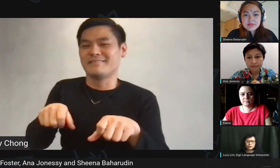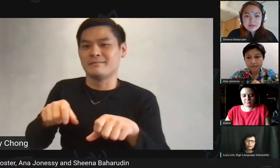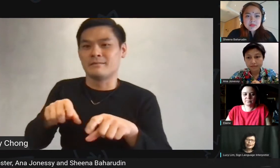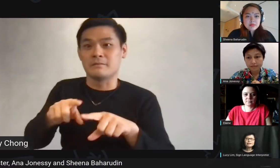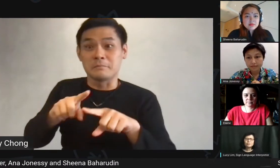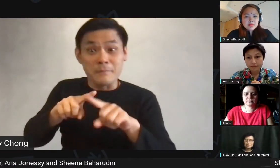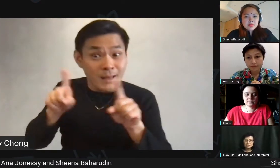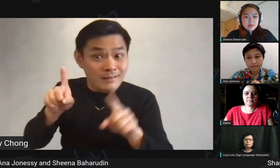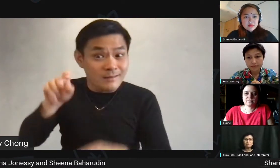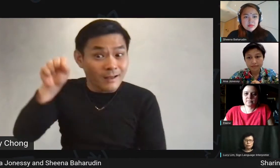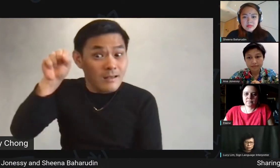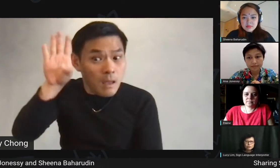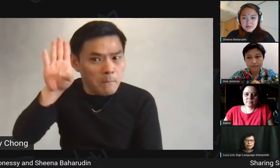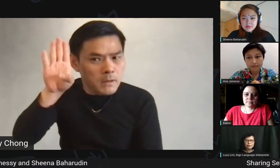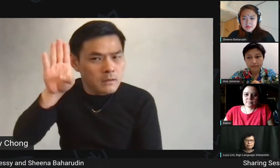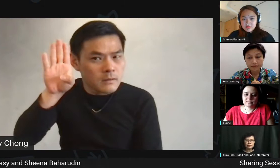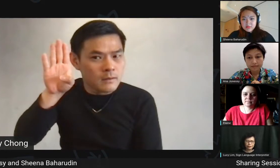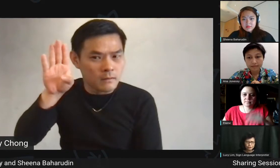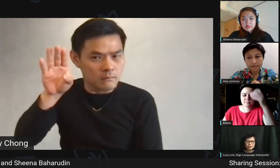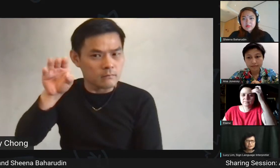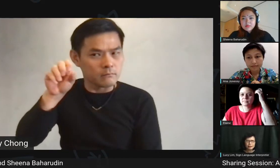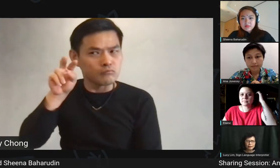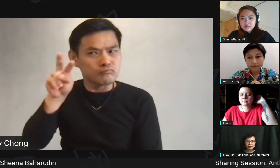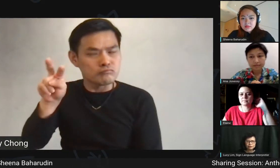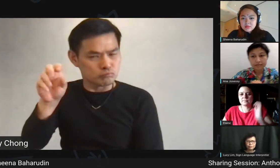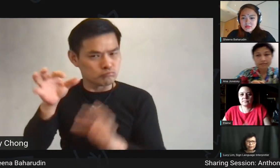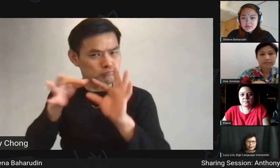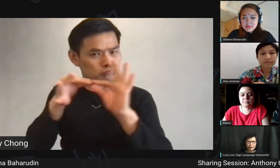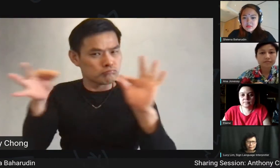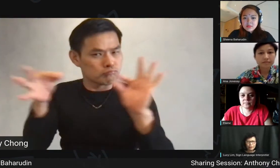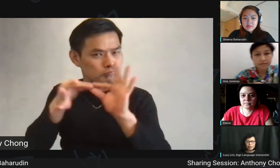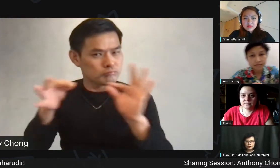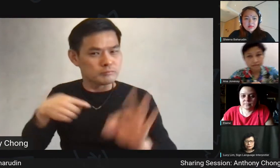So I express it mostly in Malaysian Sign Language (BIM).